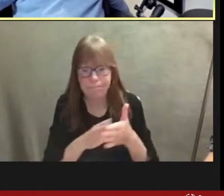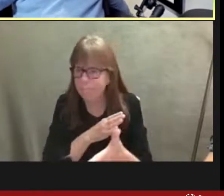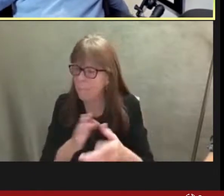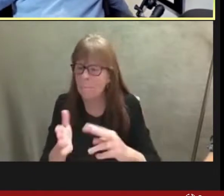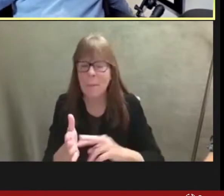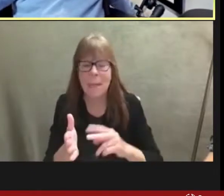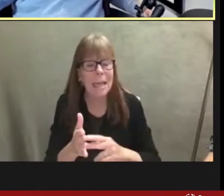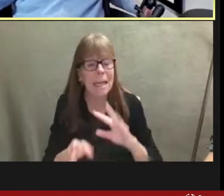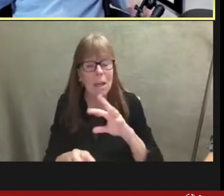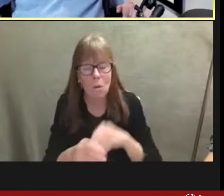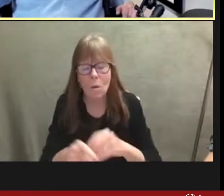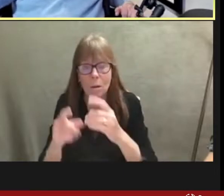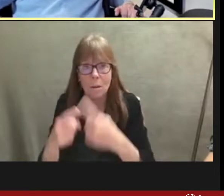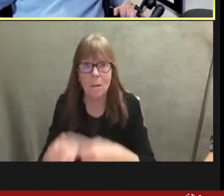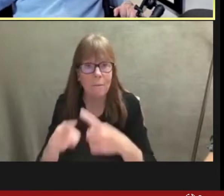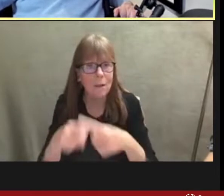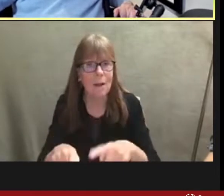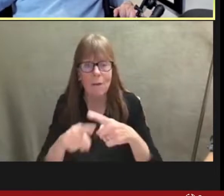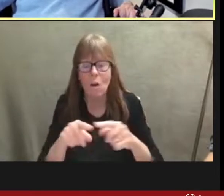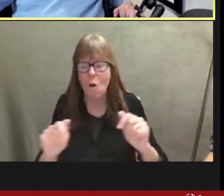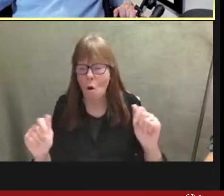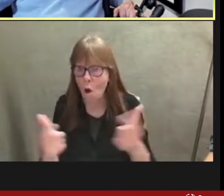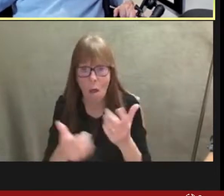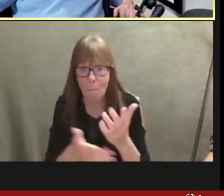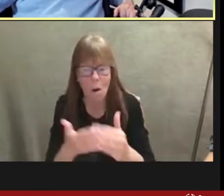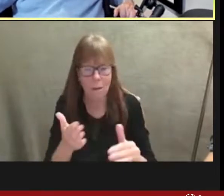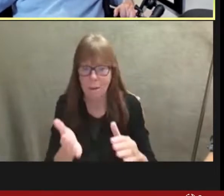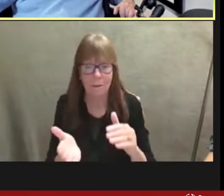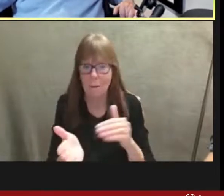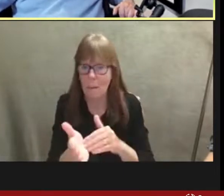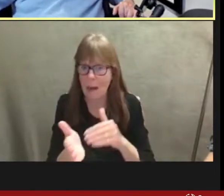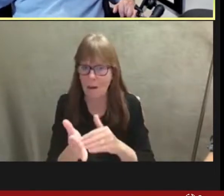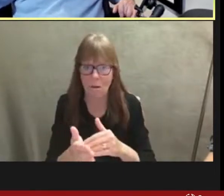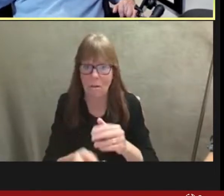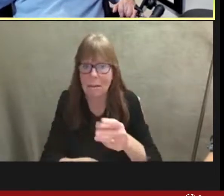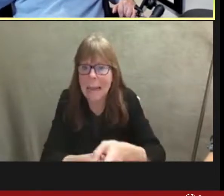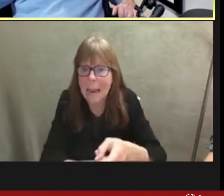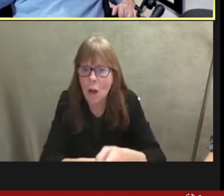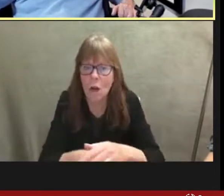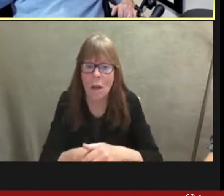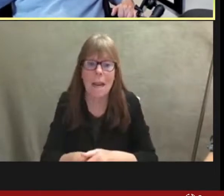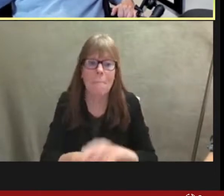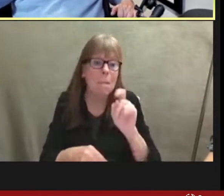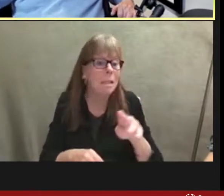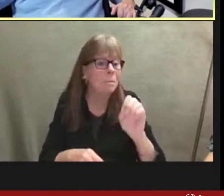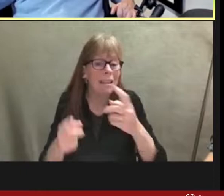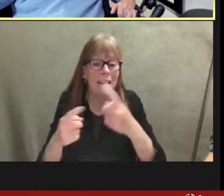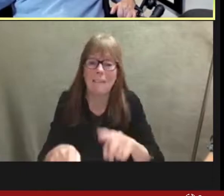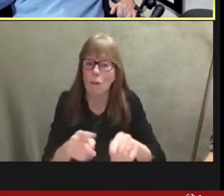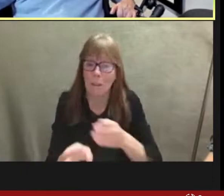all aspects of medical care, and this truly has to be interdisciplinary. But it has to be mandated.